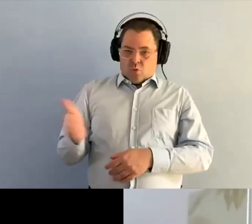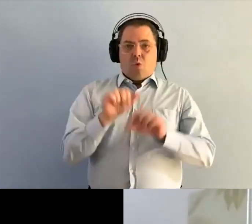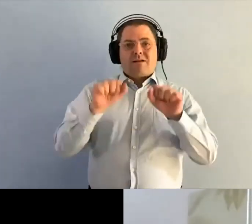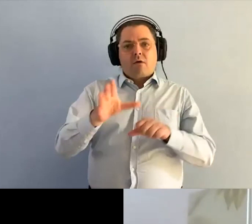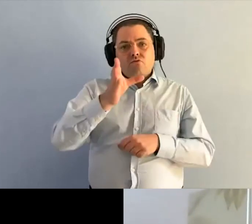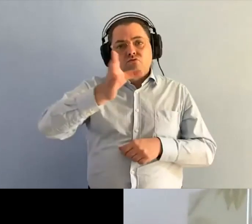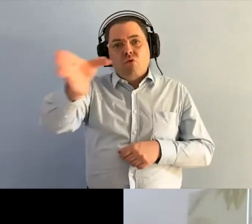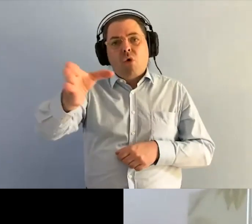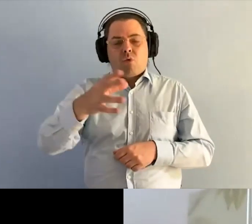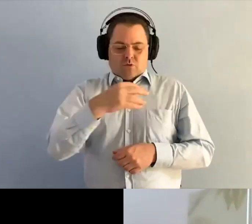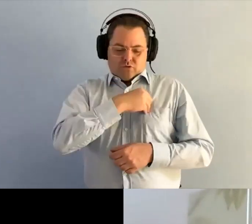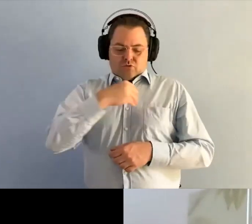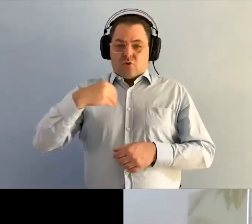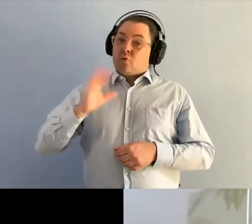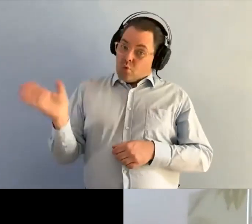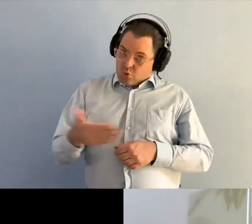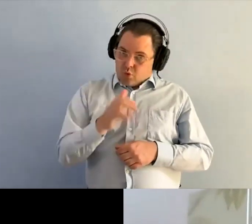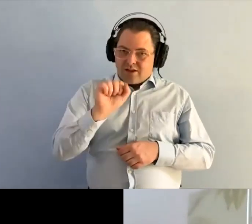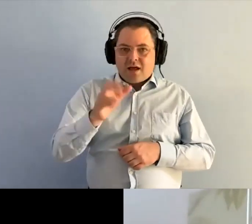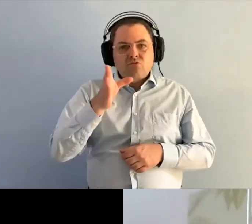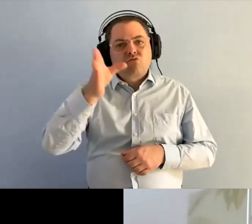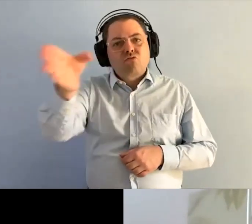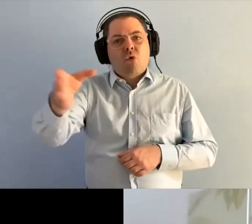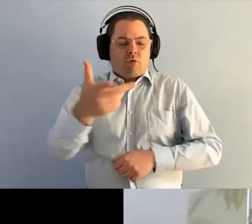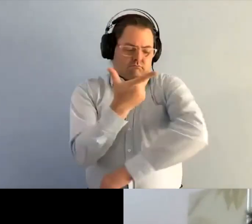we want to first ensure that everybody's protected but as well that